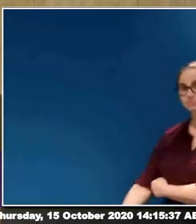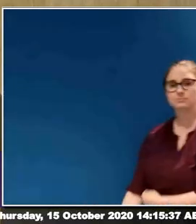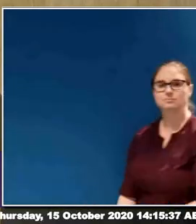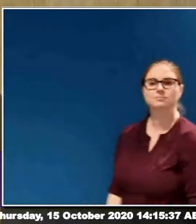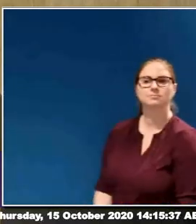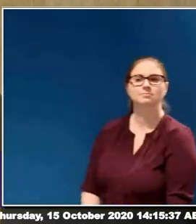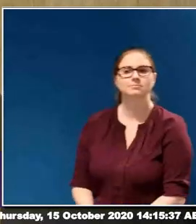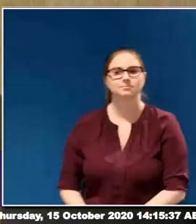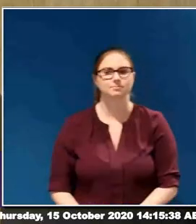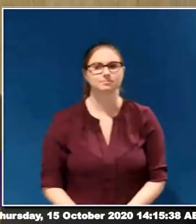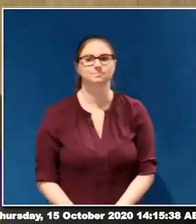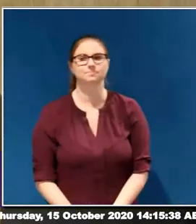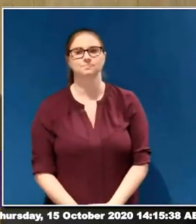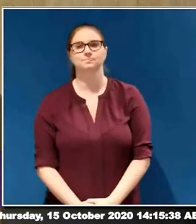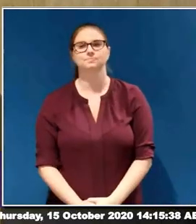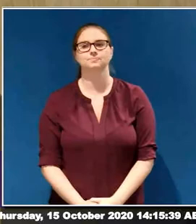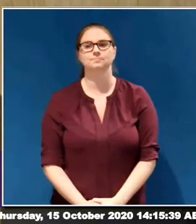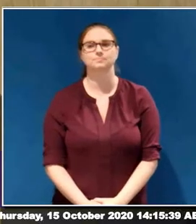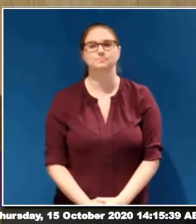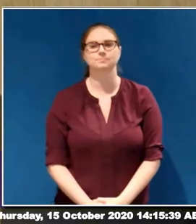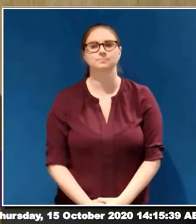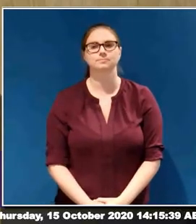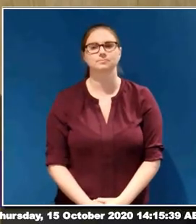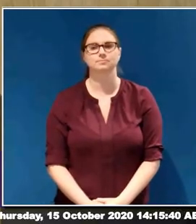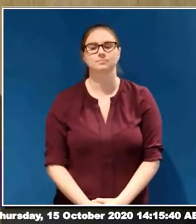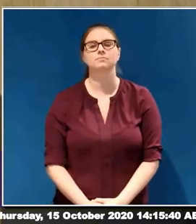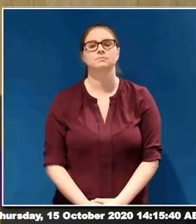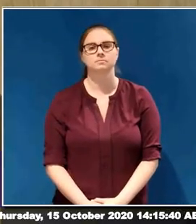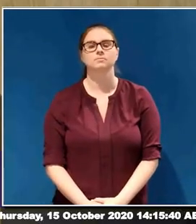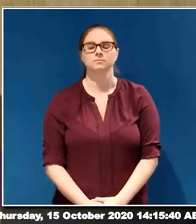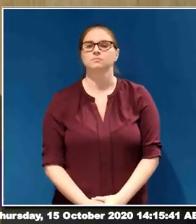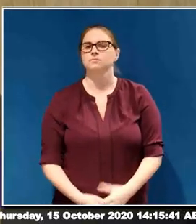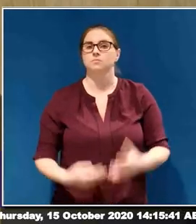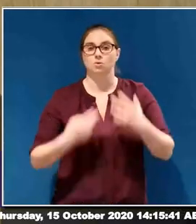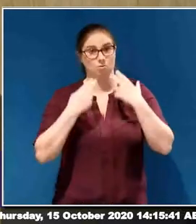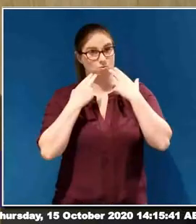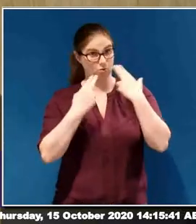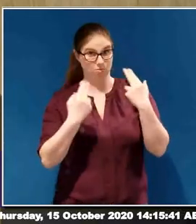at the financial position of the school and say, "Well, they've got so much